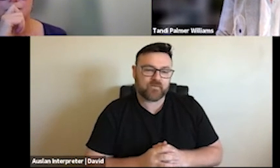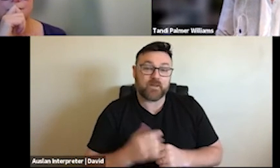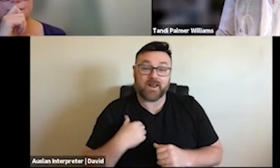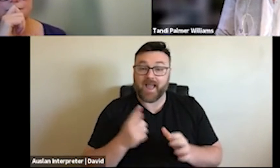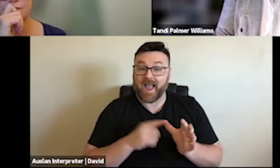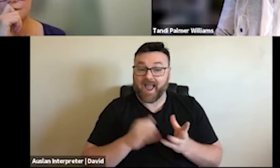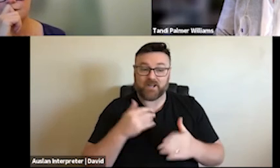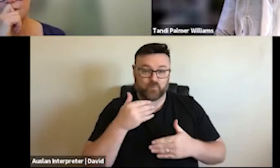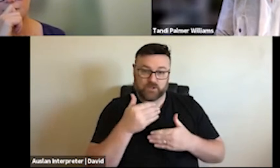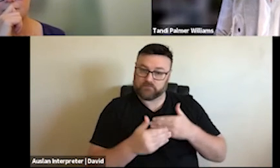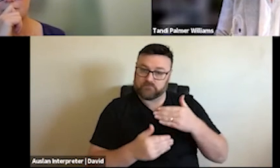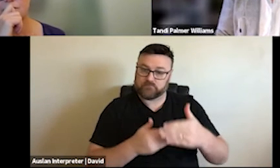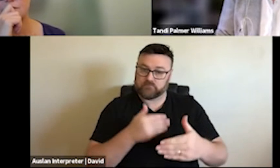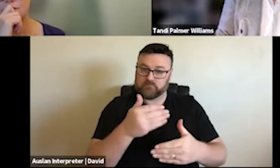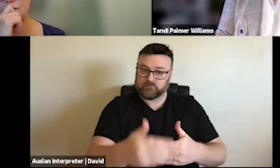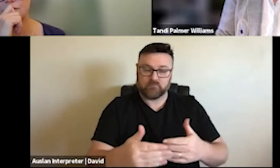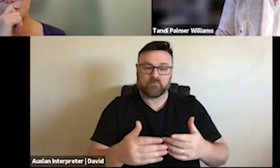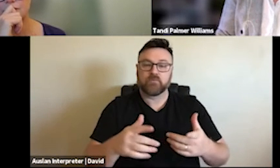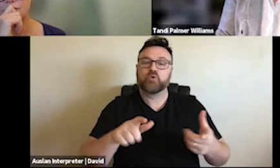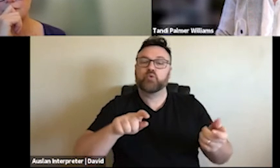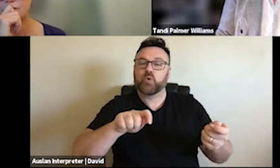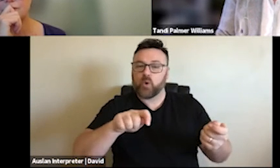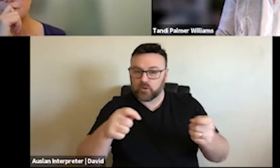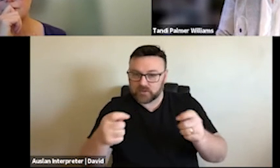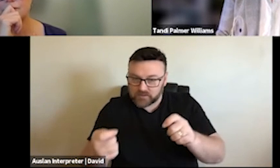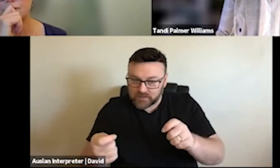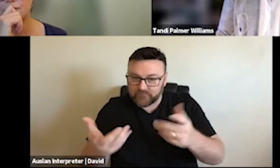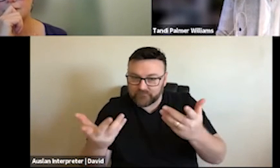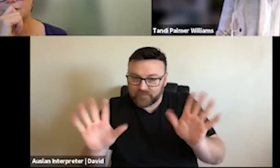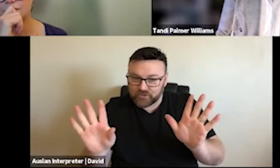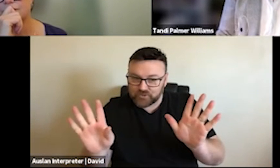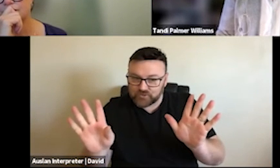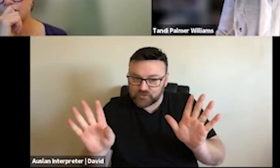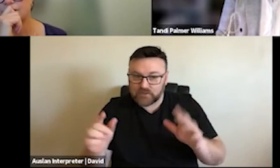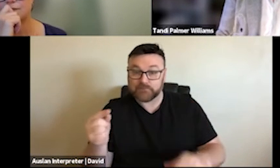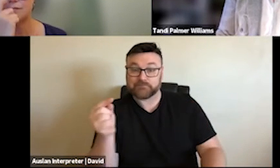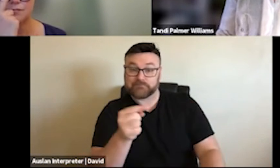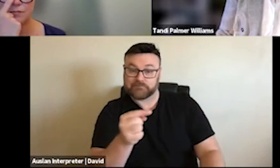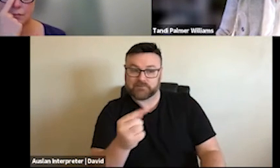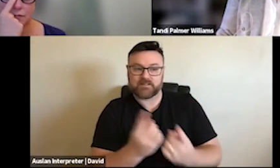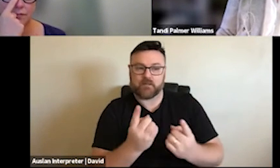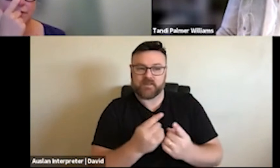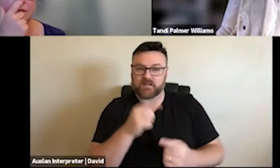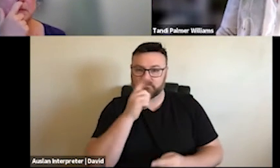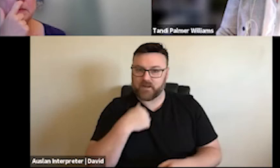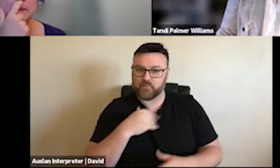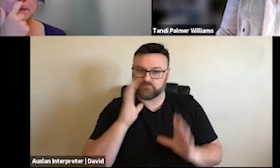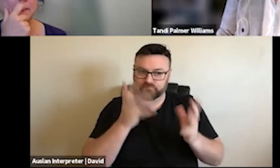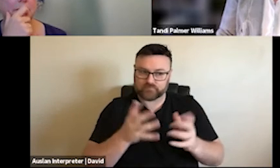affected states into this next little stage, these are the things that are resonating with audiences.